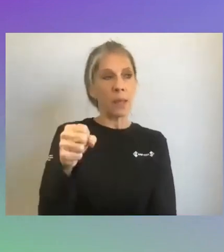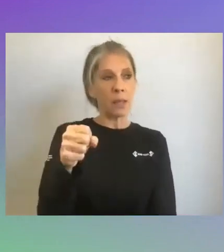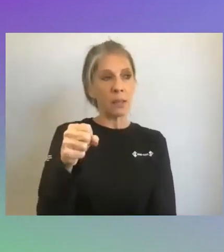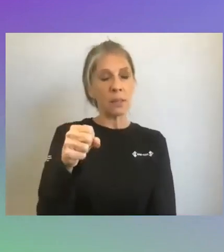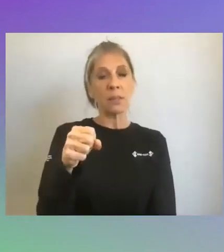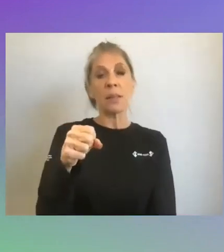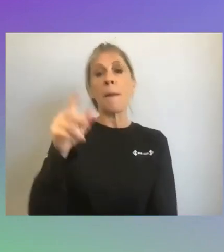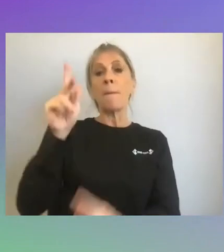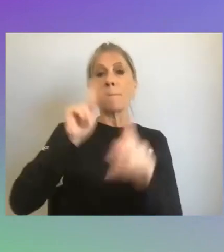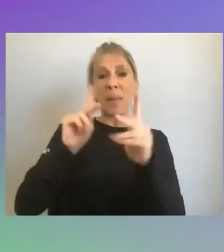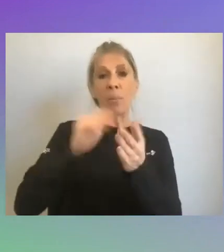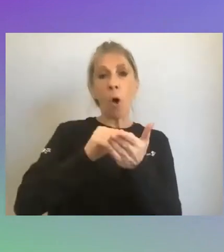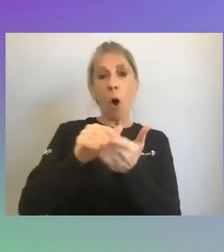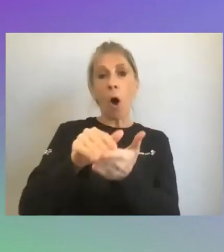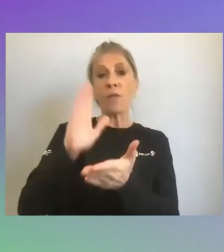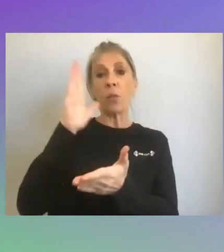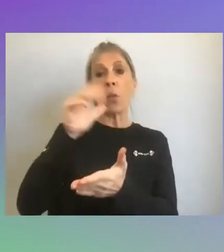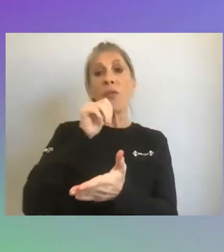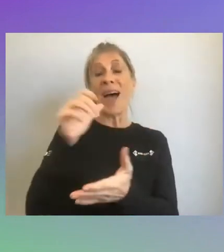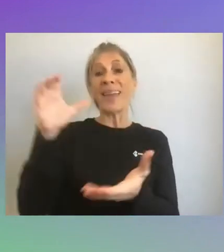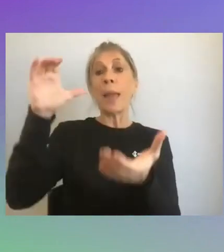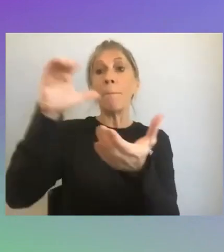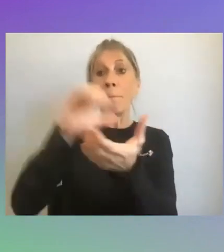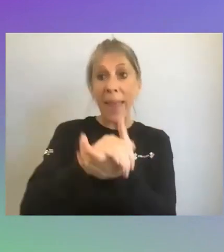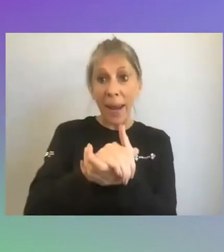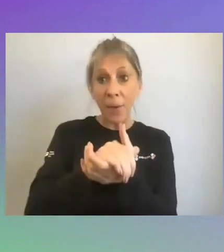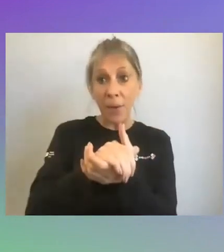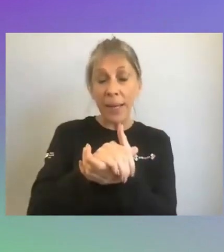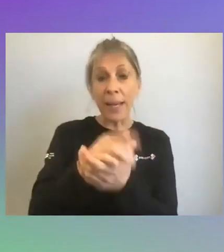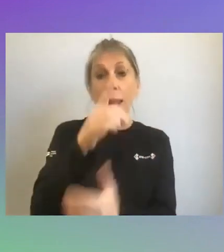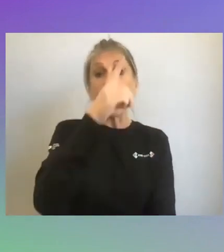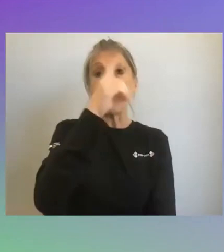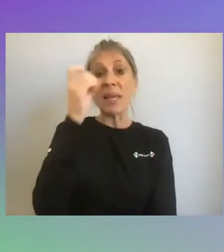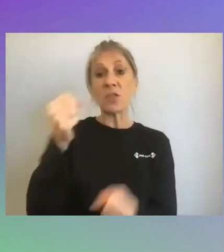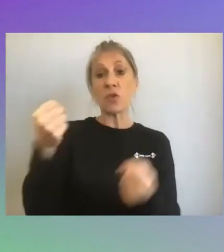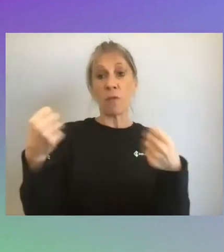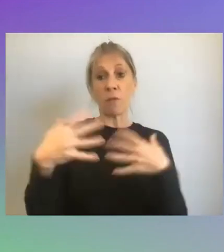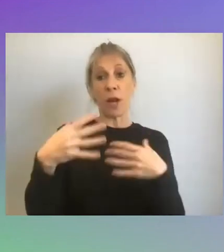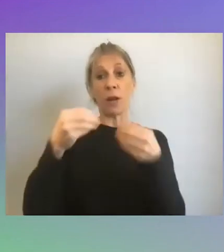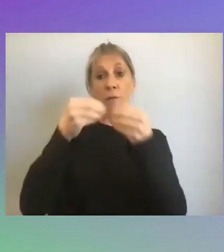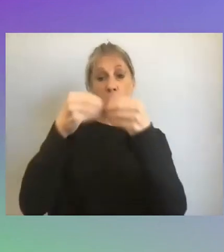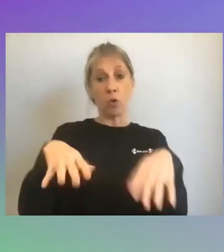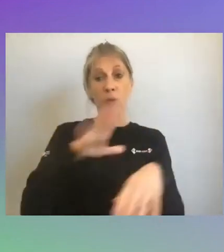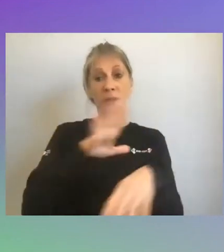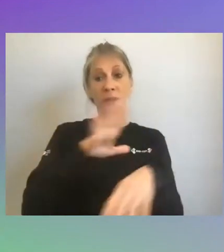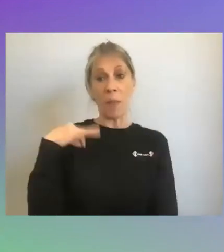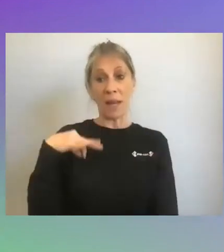not get married because they're afraid of losing their benefits.